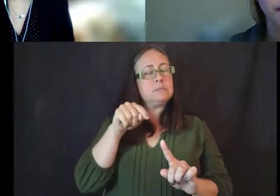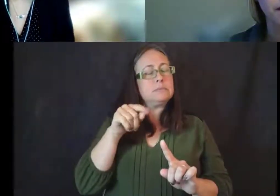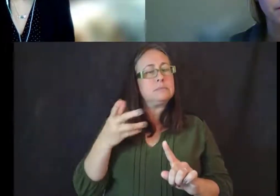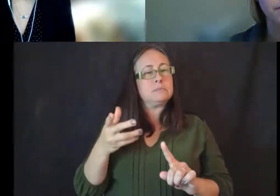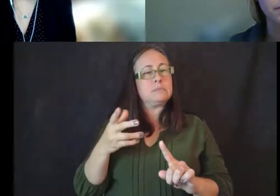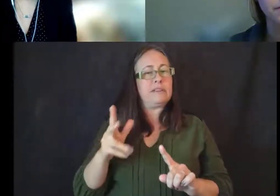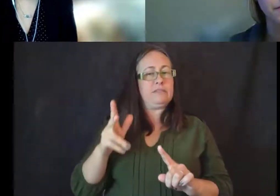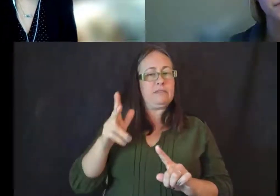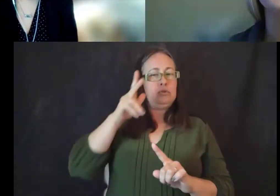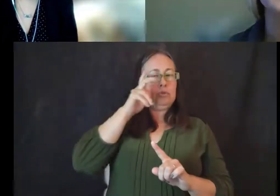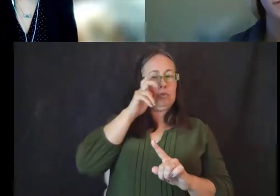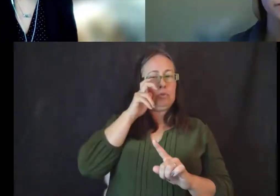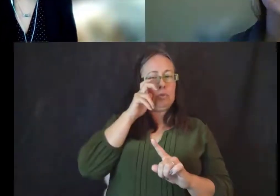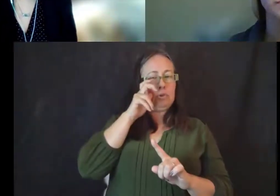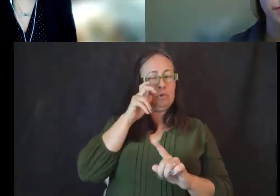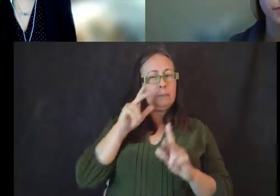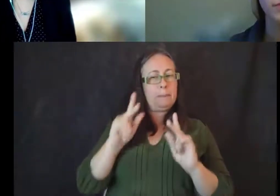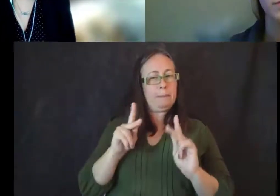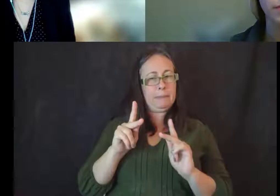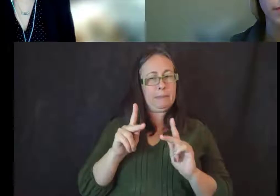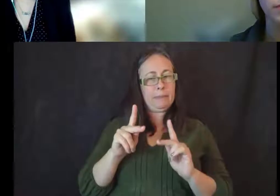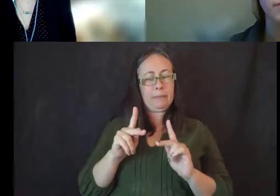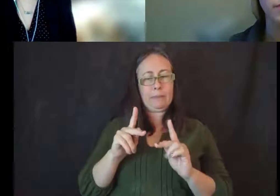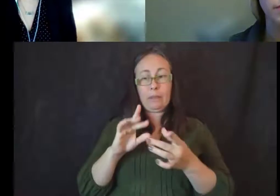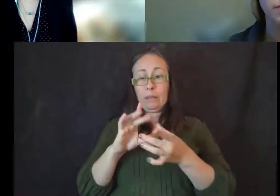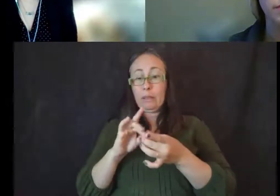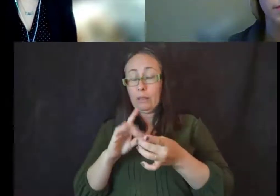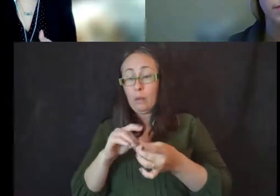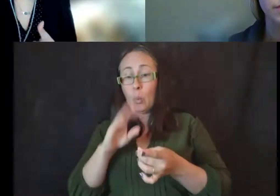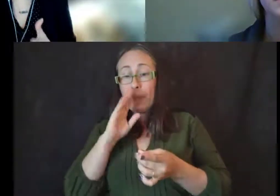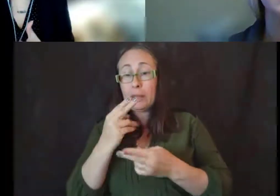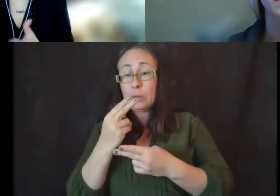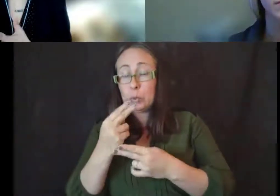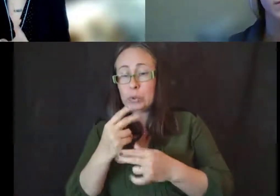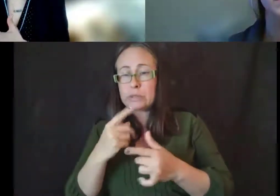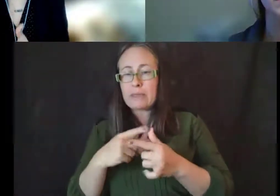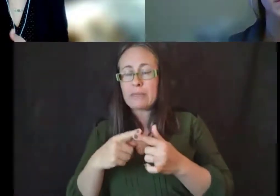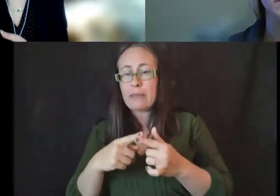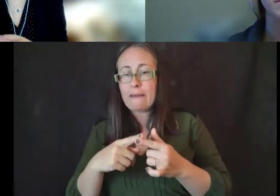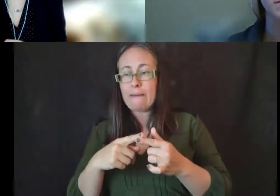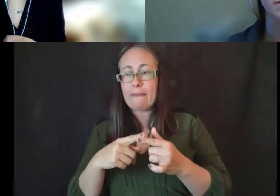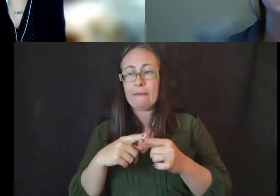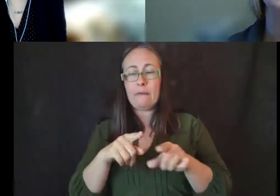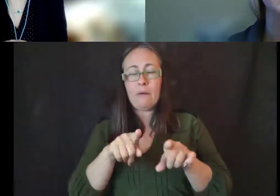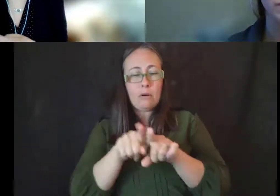leaving out of their applications. It's like they say they're going to use it, but then you've got to make sure that you also say that you're going to disaggregate